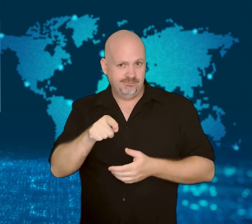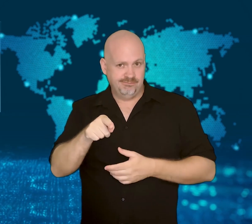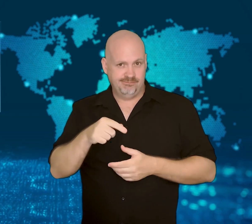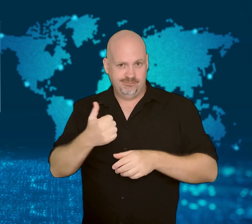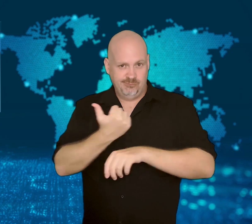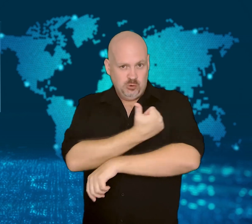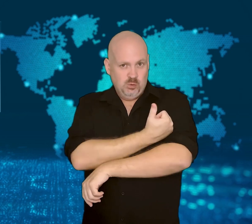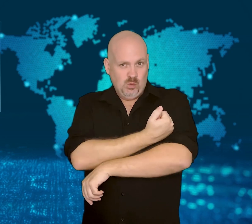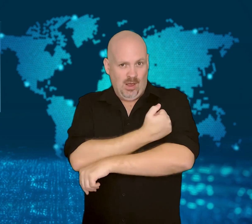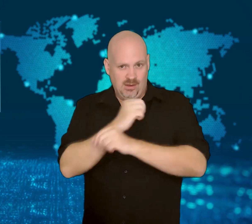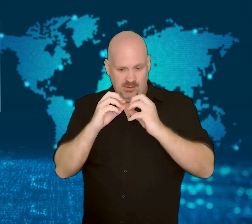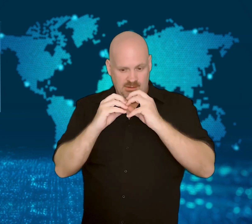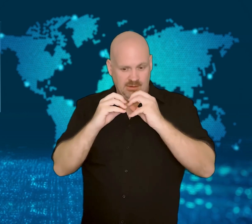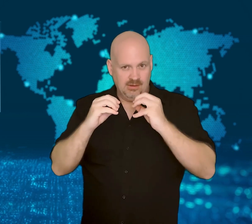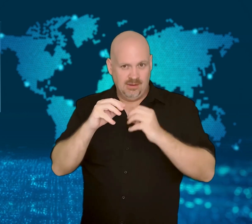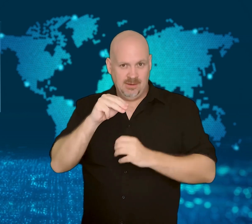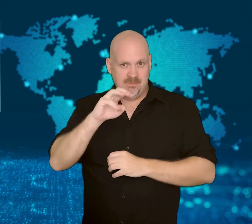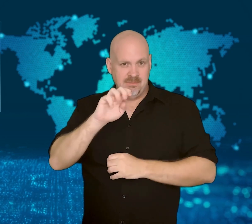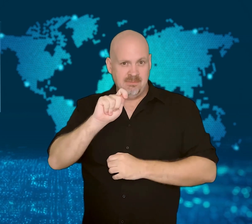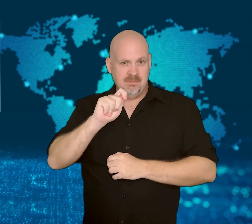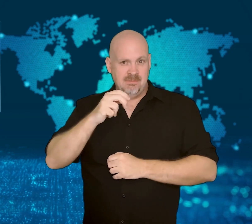over $1.1 billion USD.